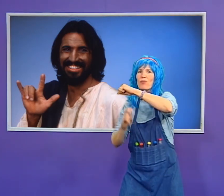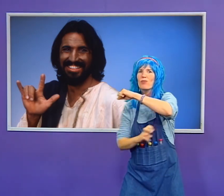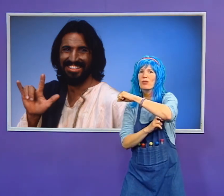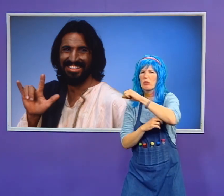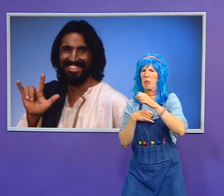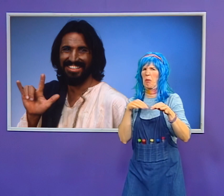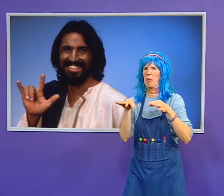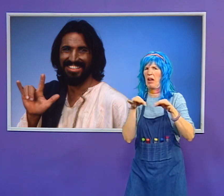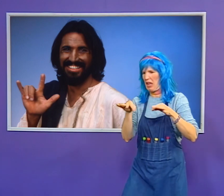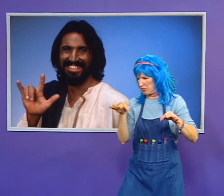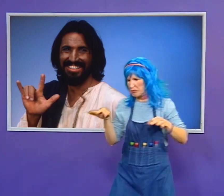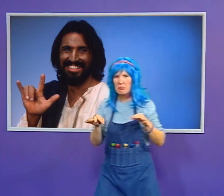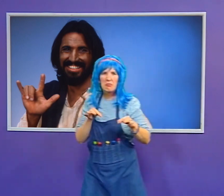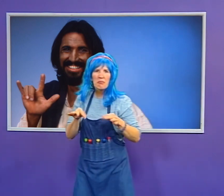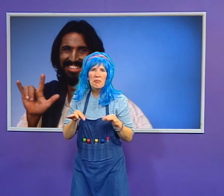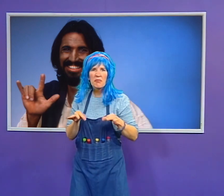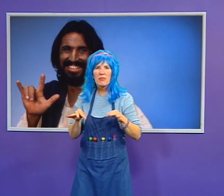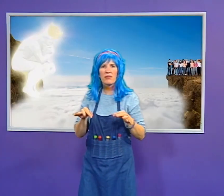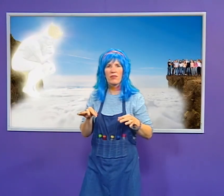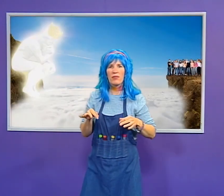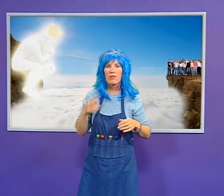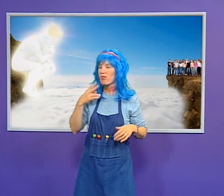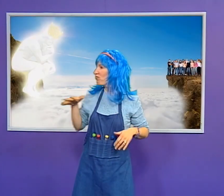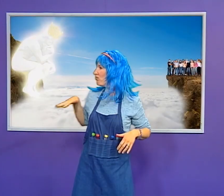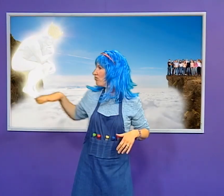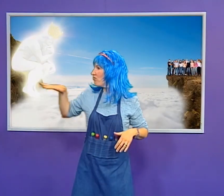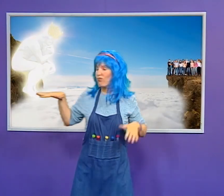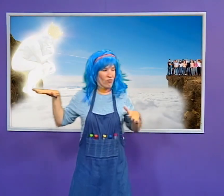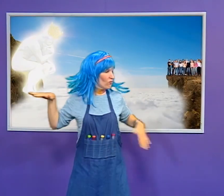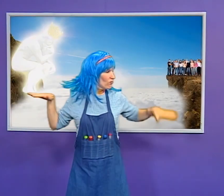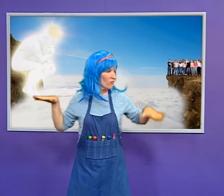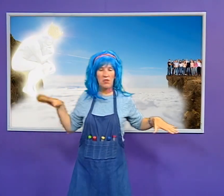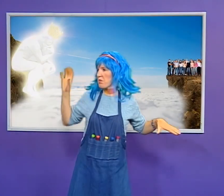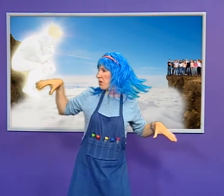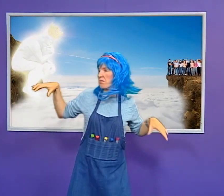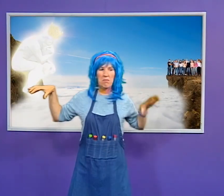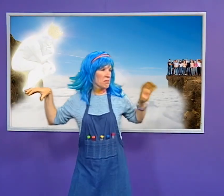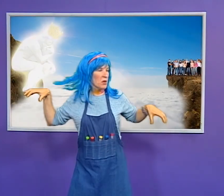LET ME SHOW YOU HOW. IMAGINE GOD IS HERE AND WE'RE HERE.